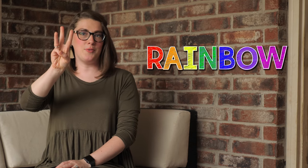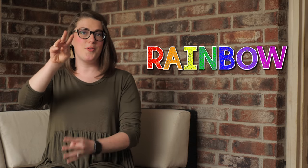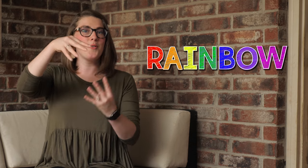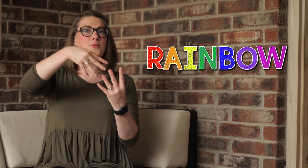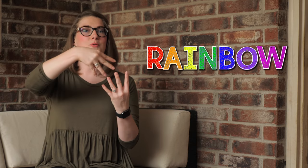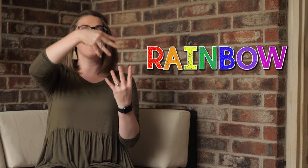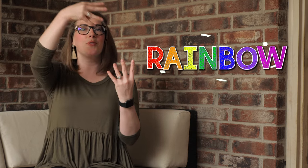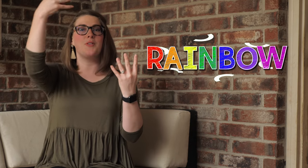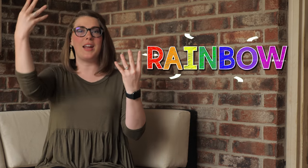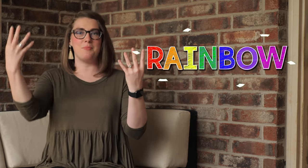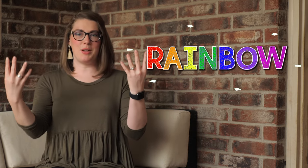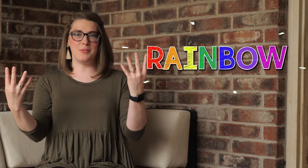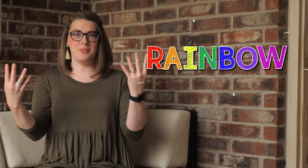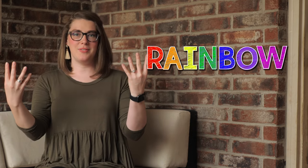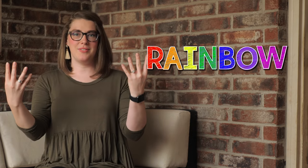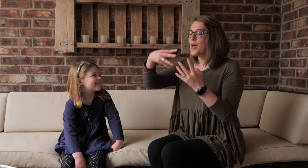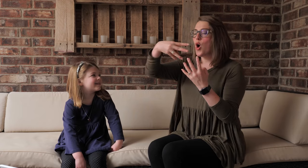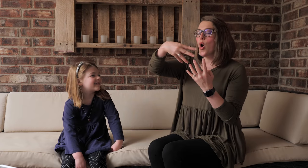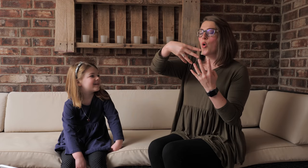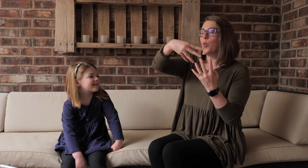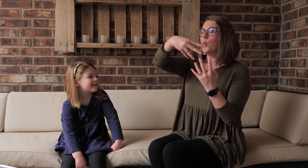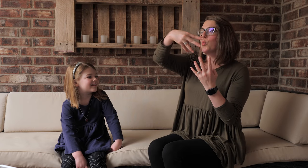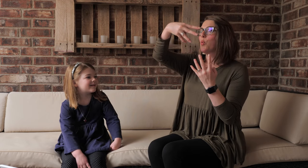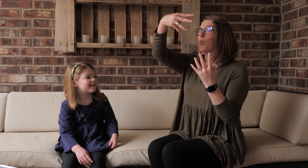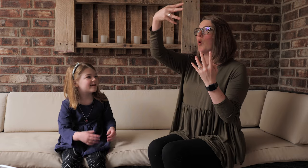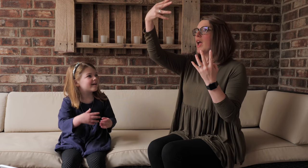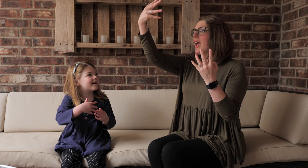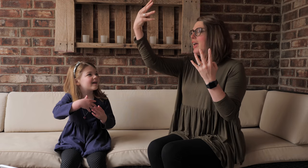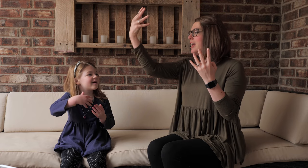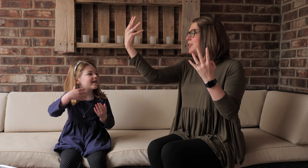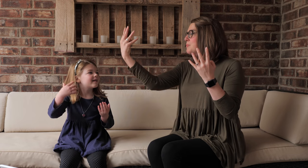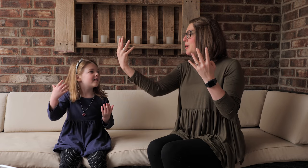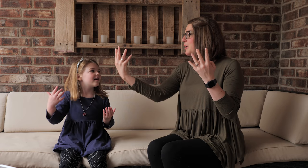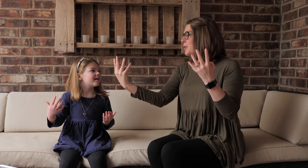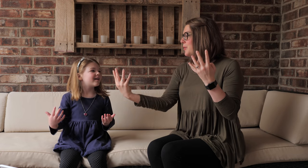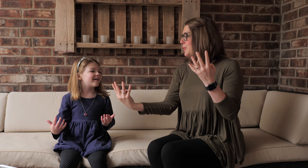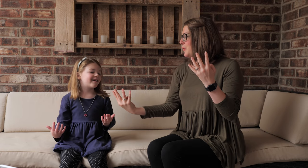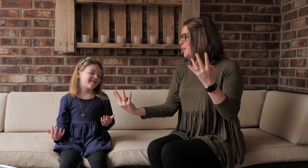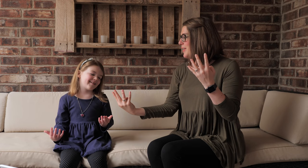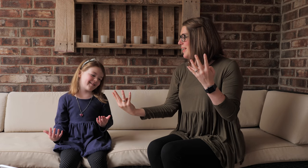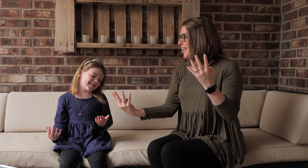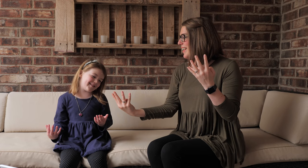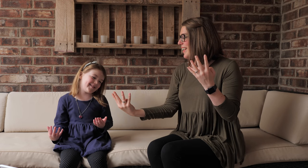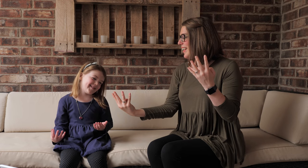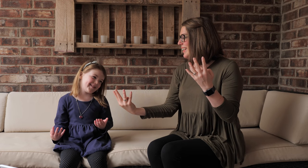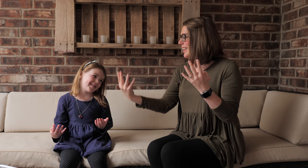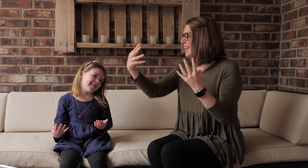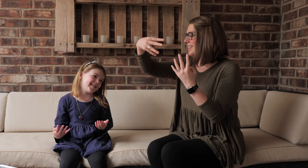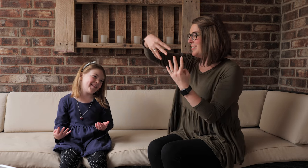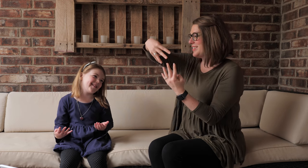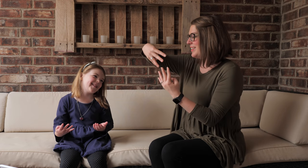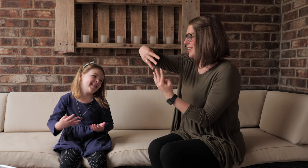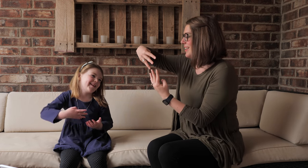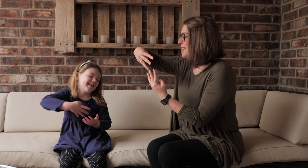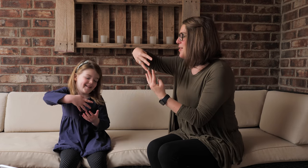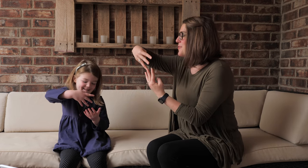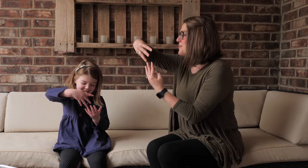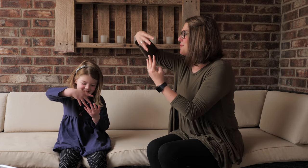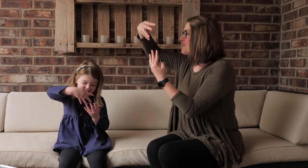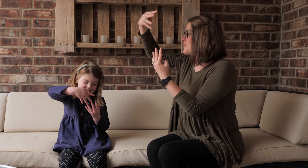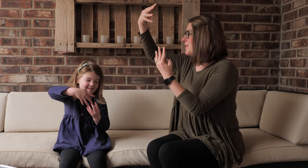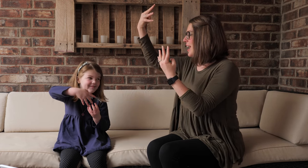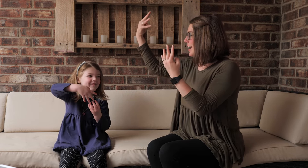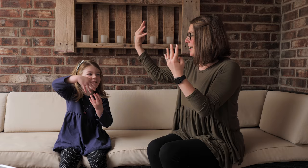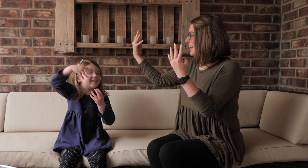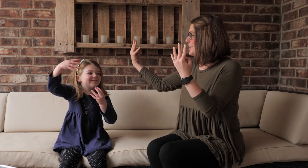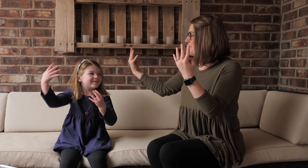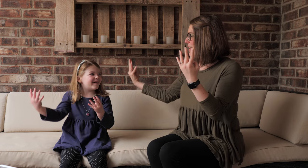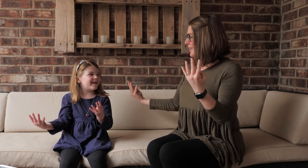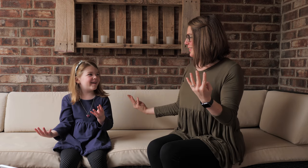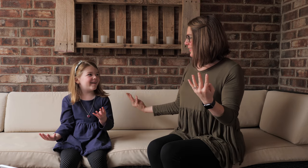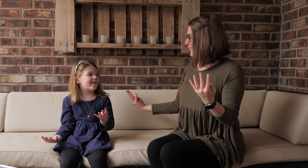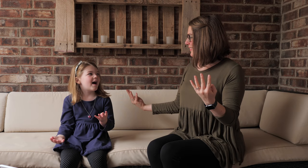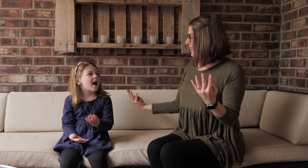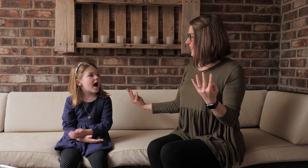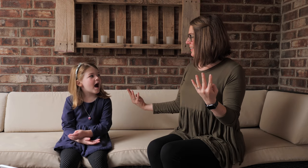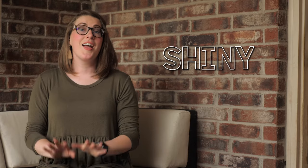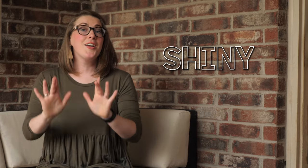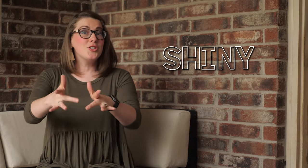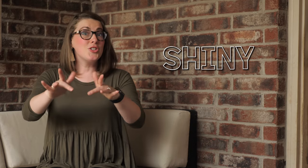Rainbow Rainbow. Can we do it again? Rainbow.